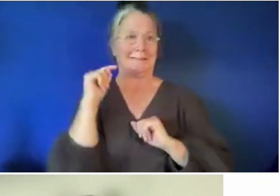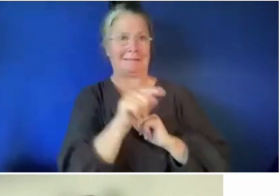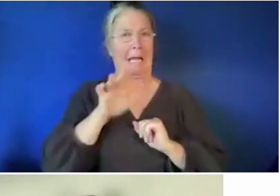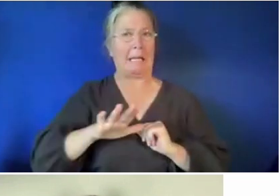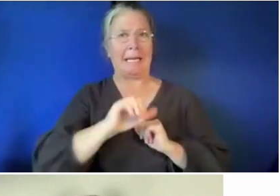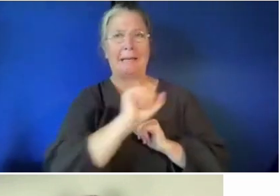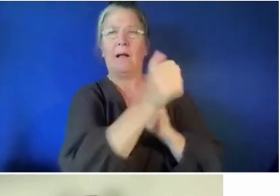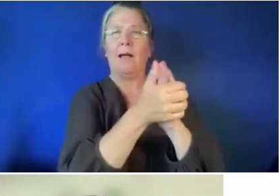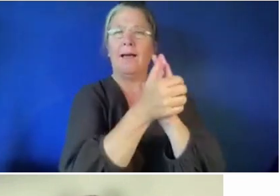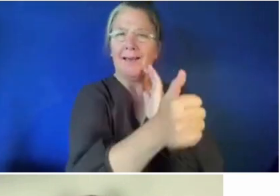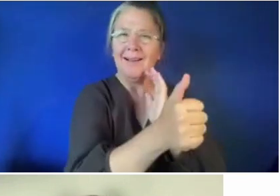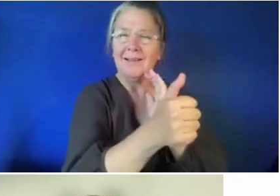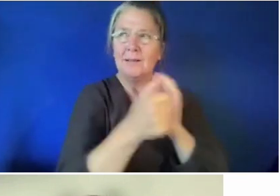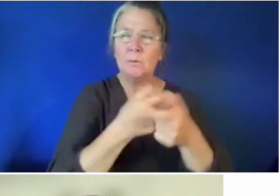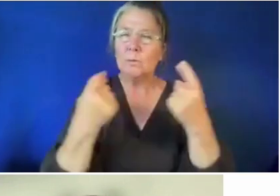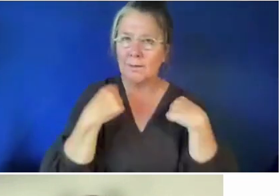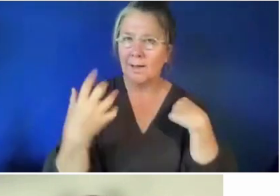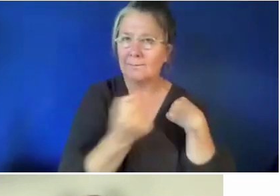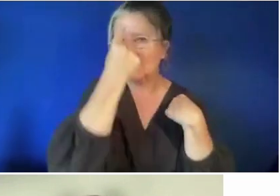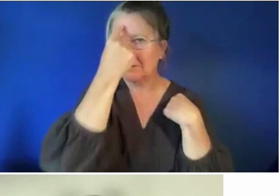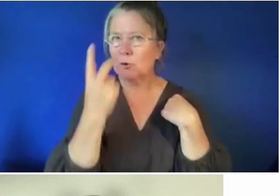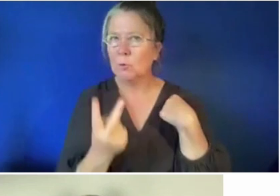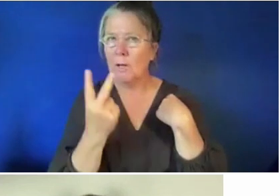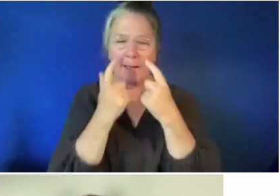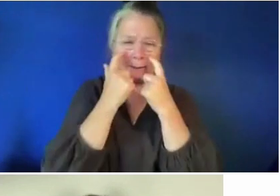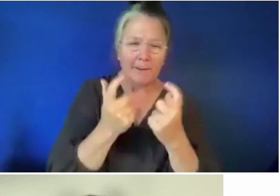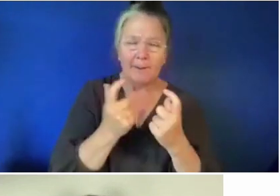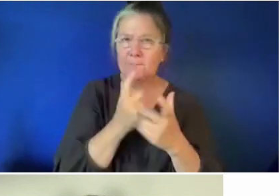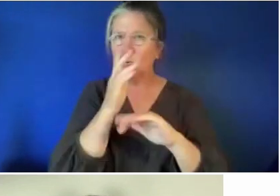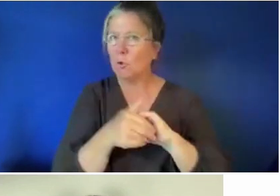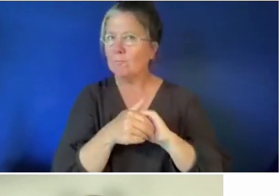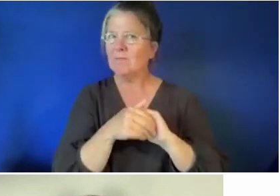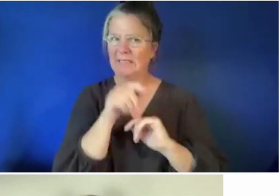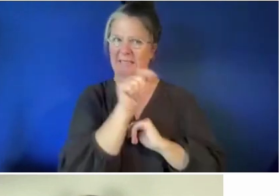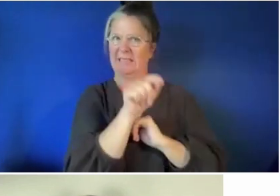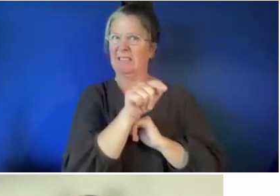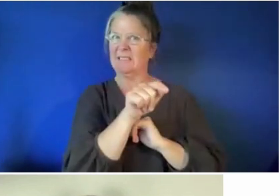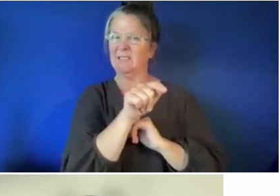that we're going to have to think very carefully about that across a range of different examples.